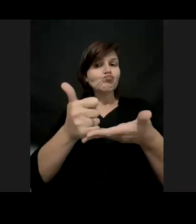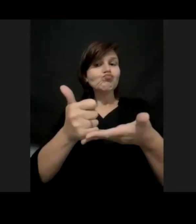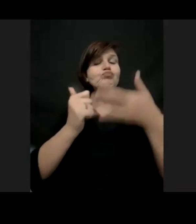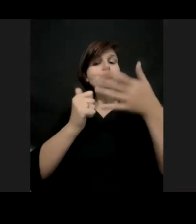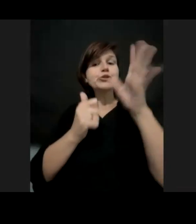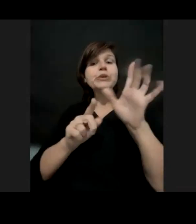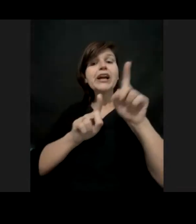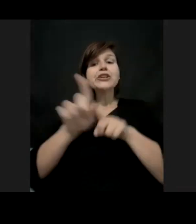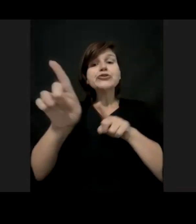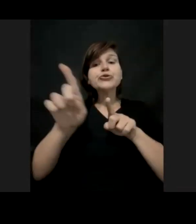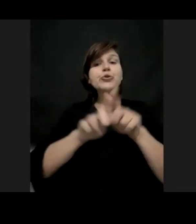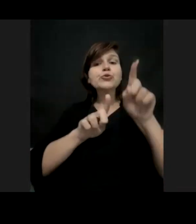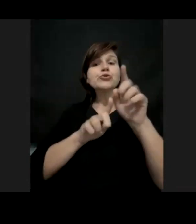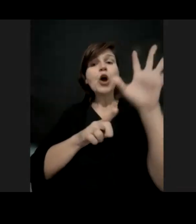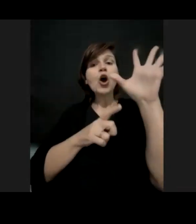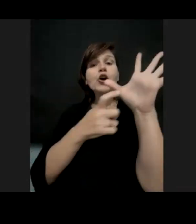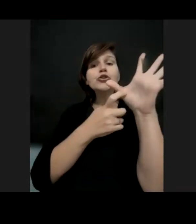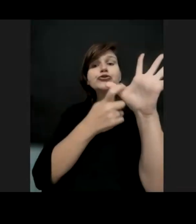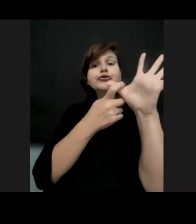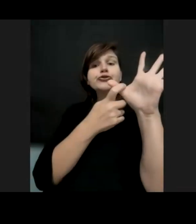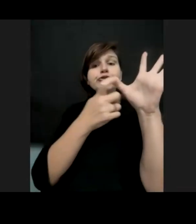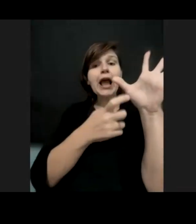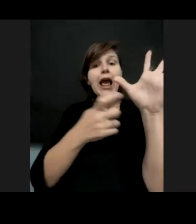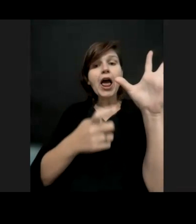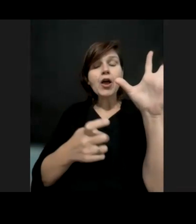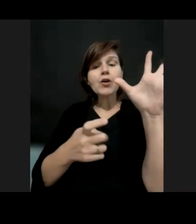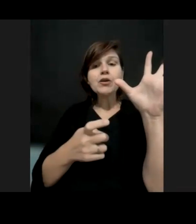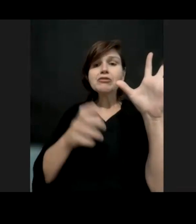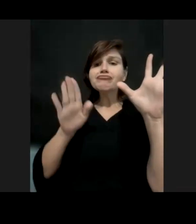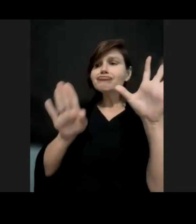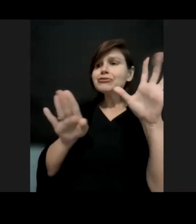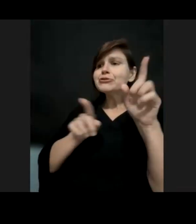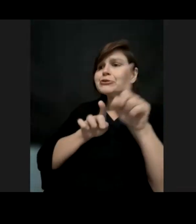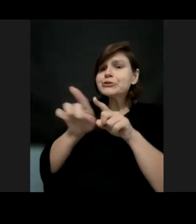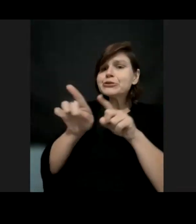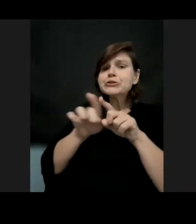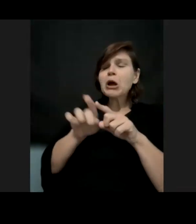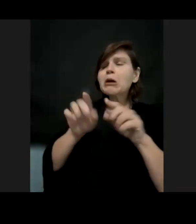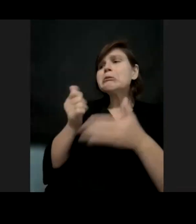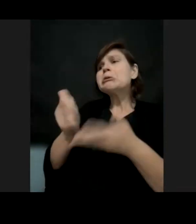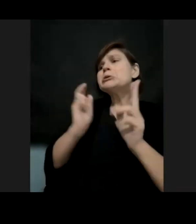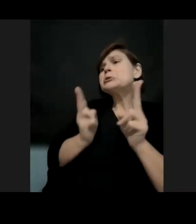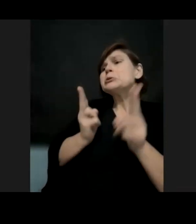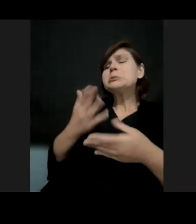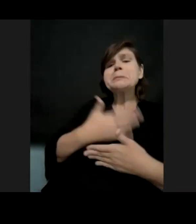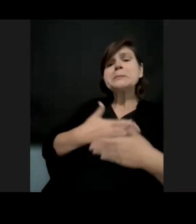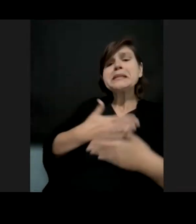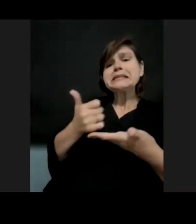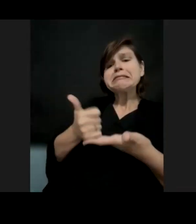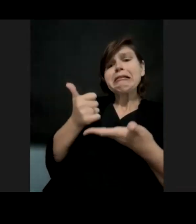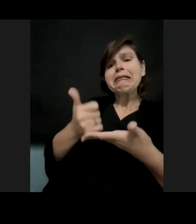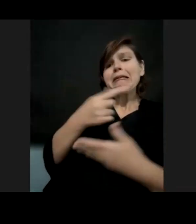My socks blew off the washing line and now they're stuck in the tree and I can't get them down.